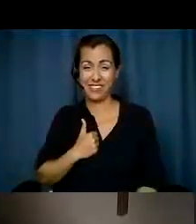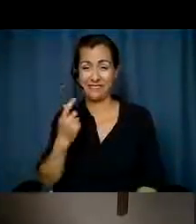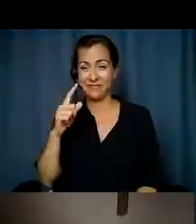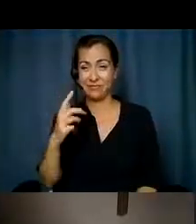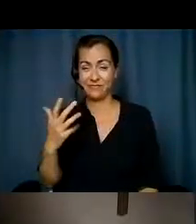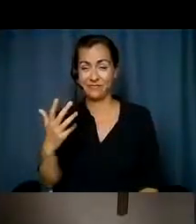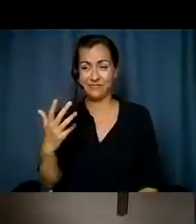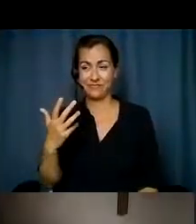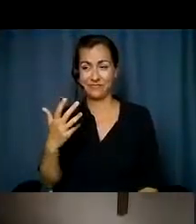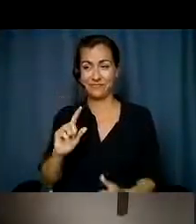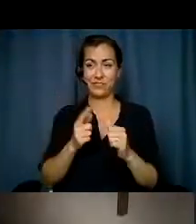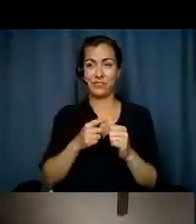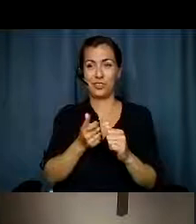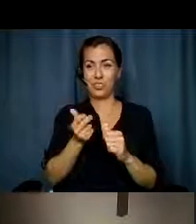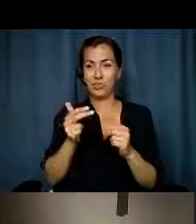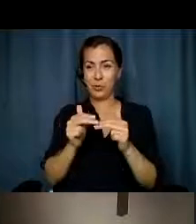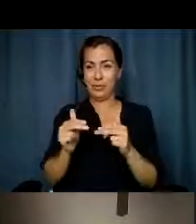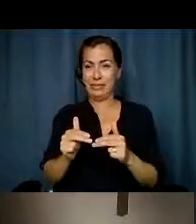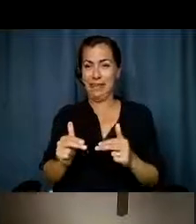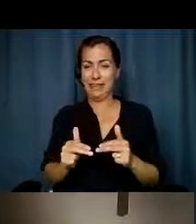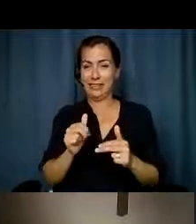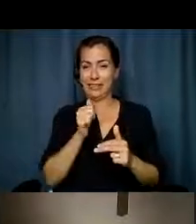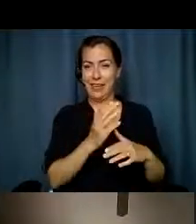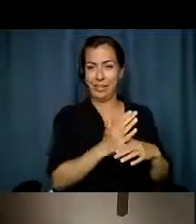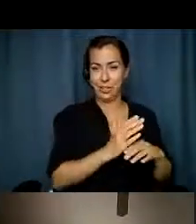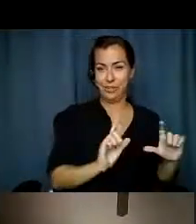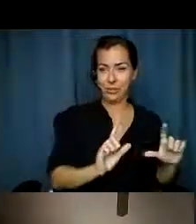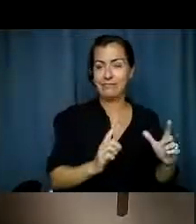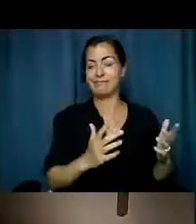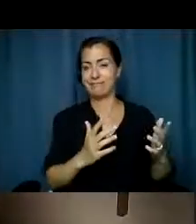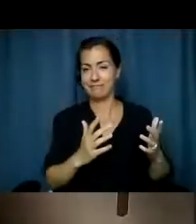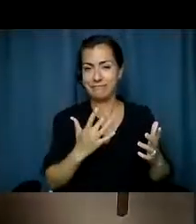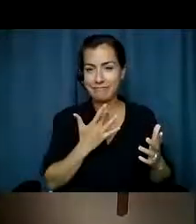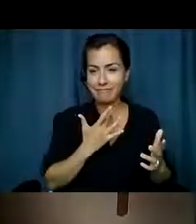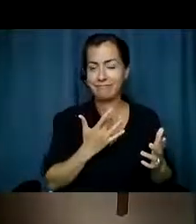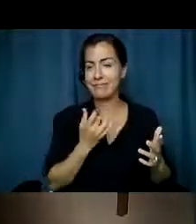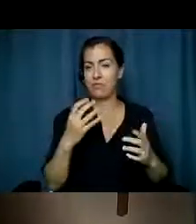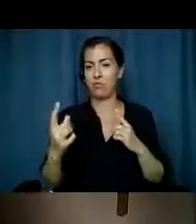couple of questions. First one, why is it important for people